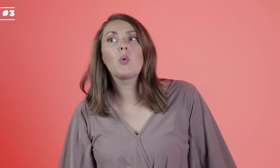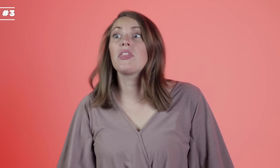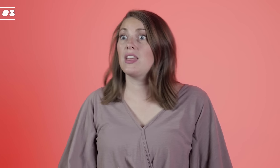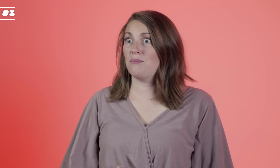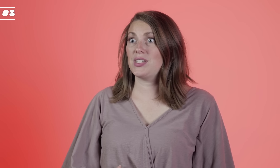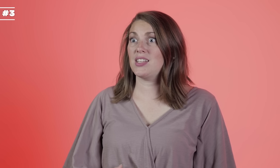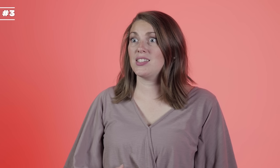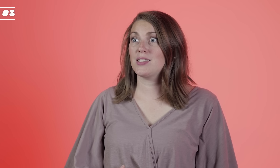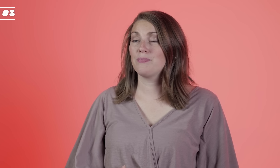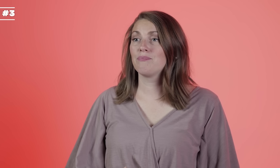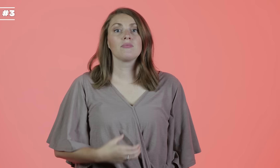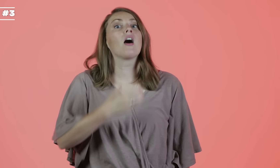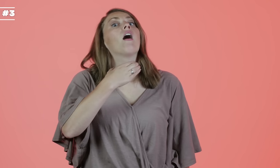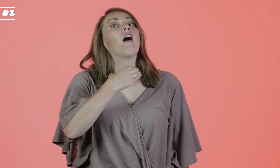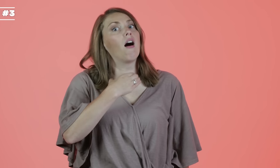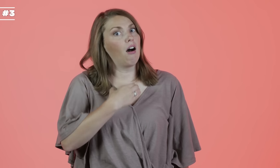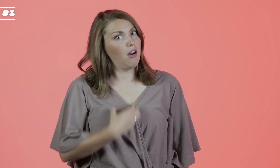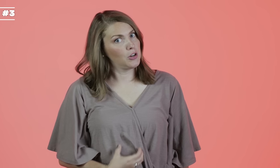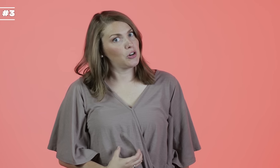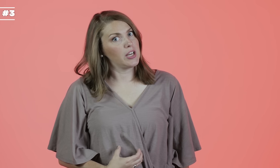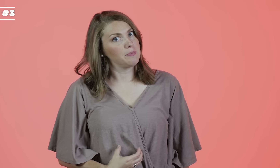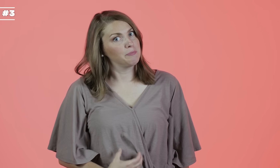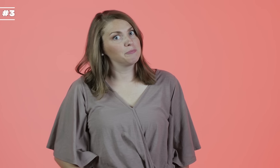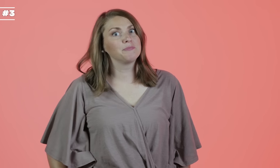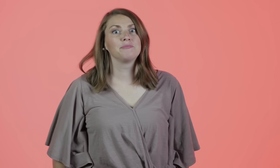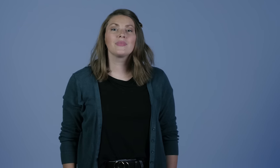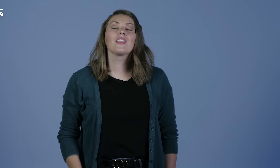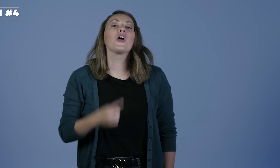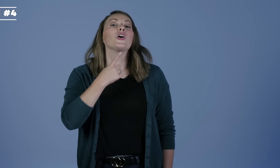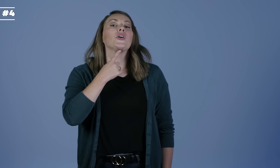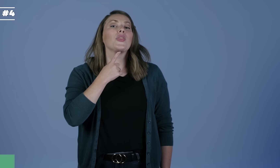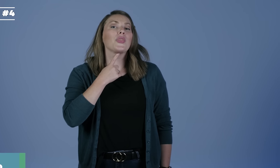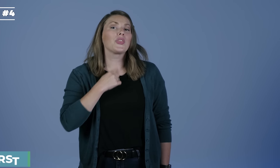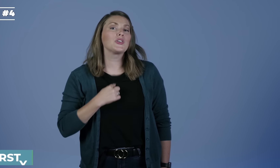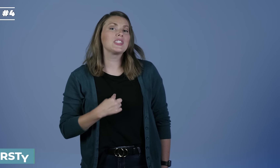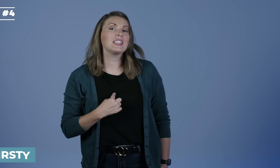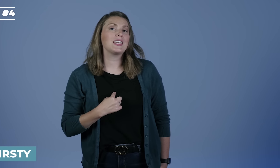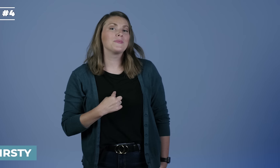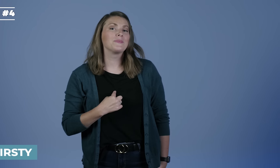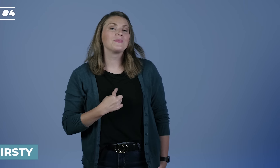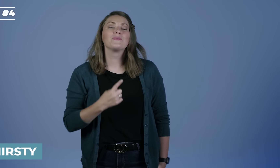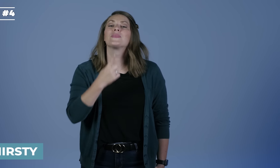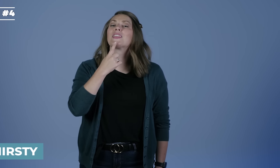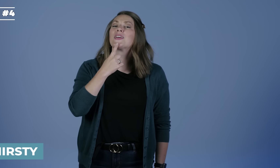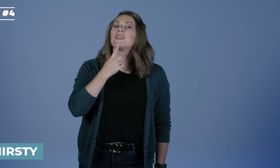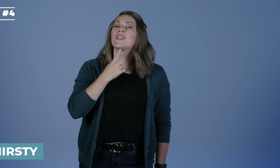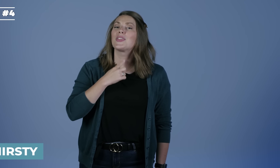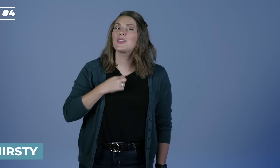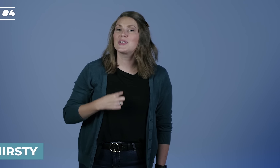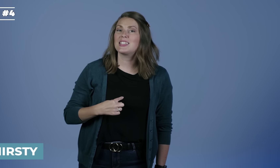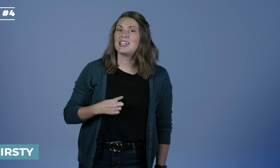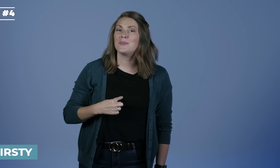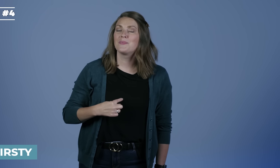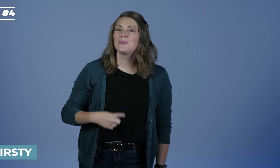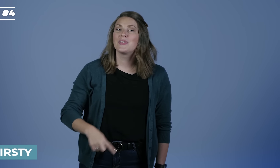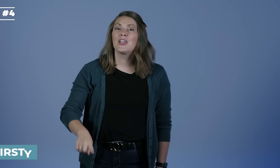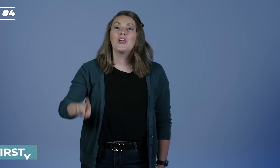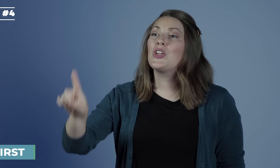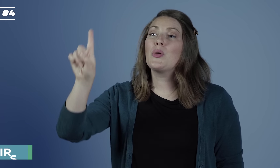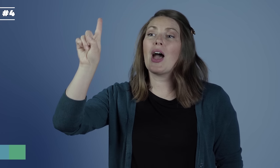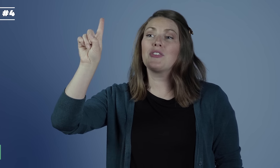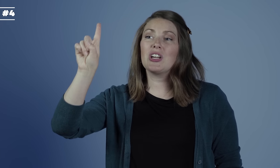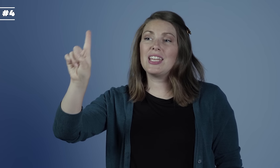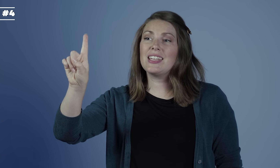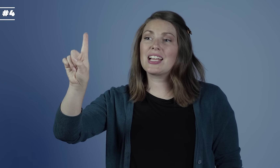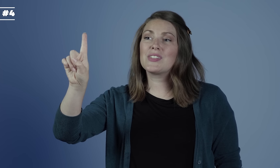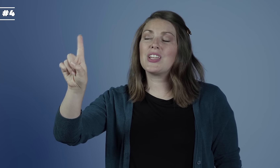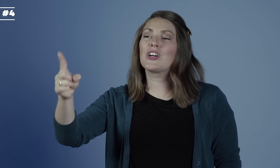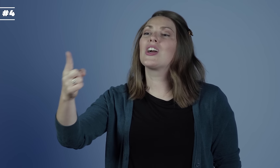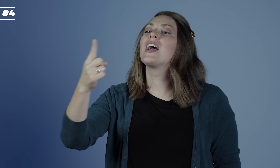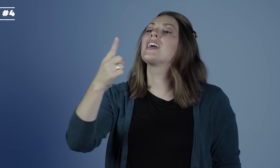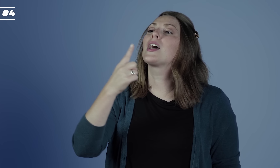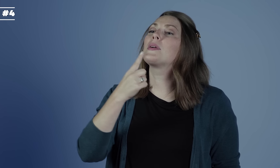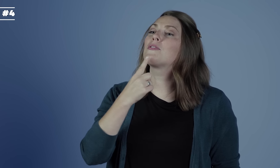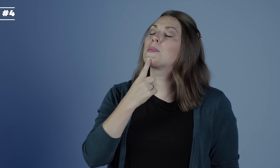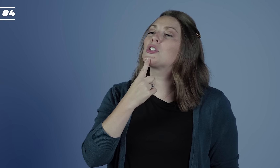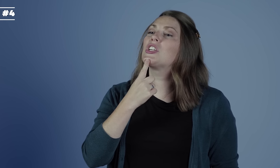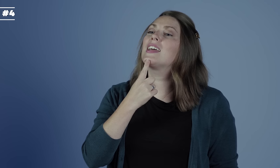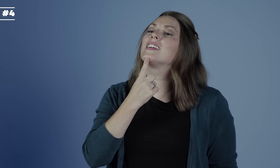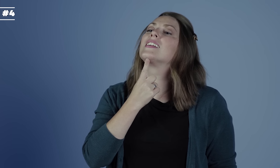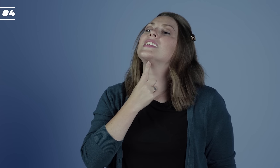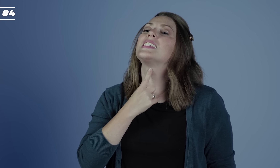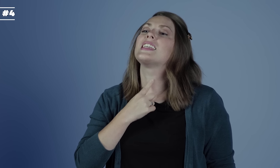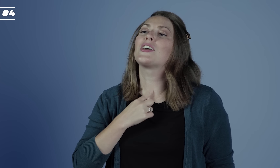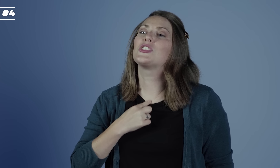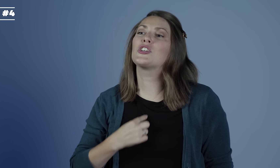with emphasis 'hungry.' 'Thirsty, thirsty,' you have your index finger coming from your chin down to your